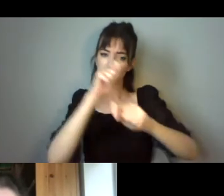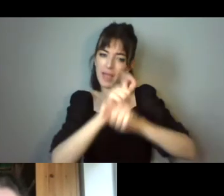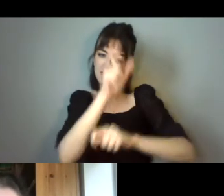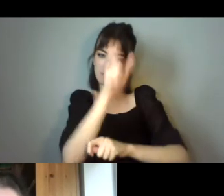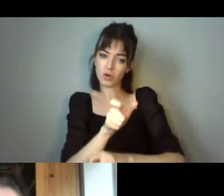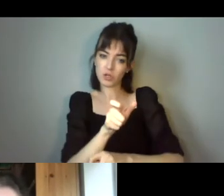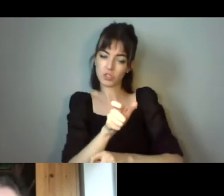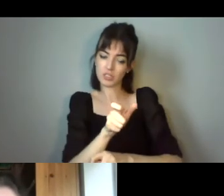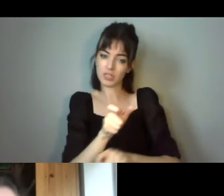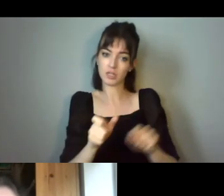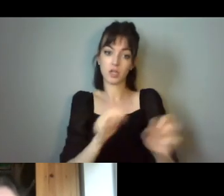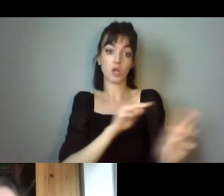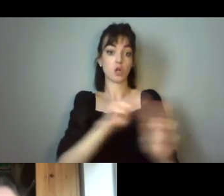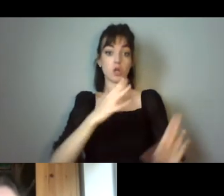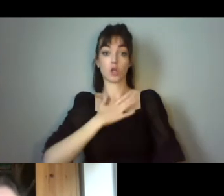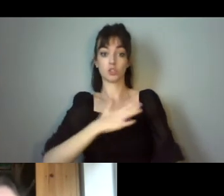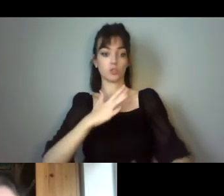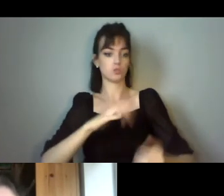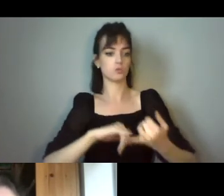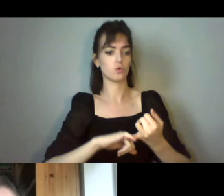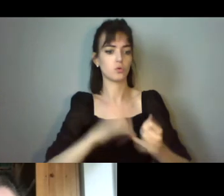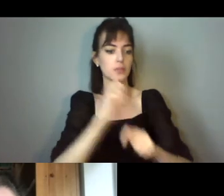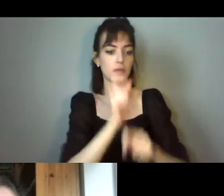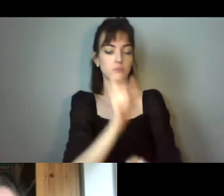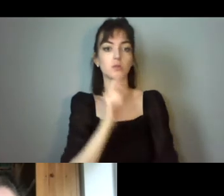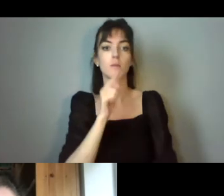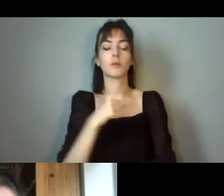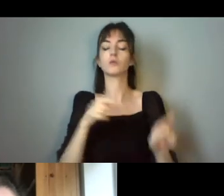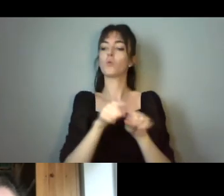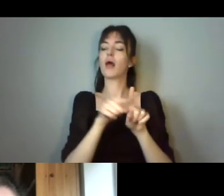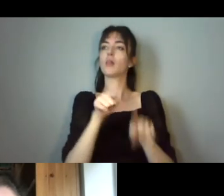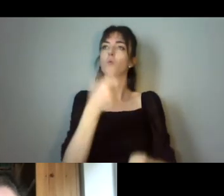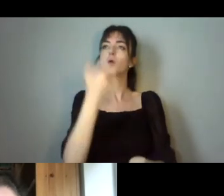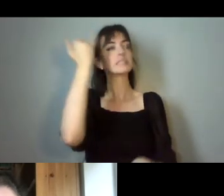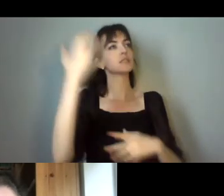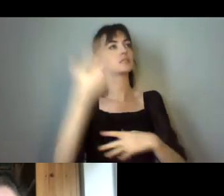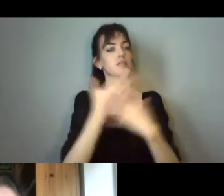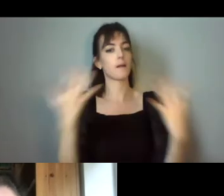best interpretation of the will and preference but one concept there is going for the trust,